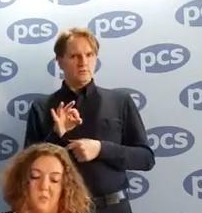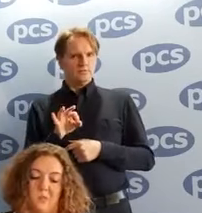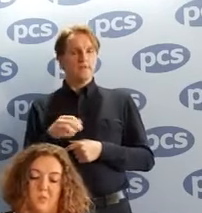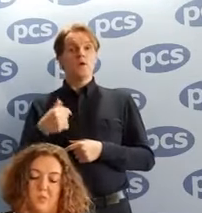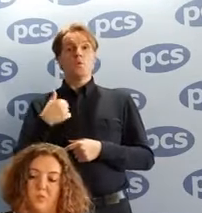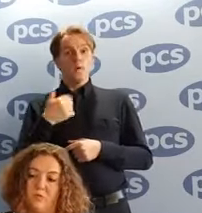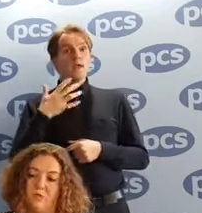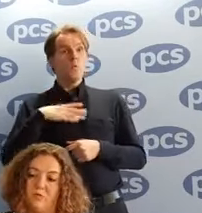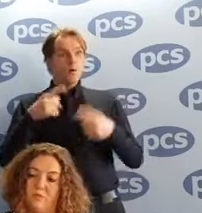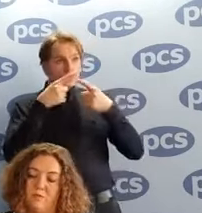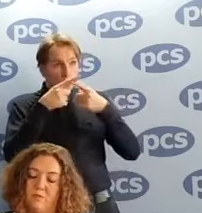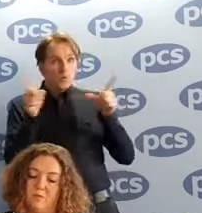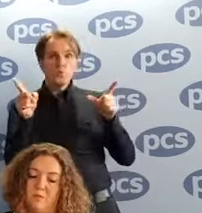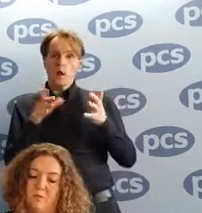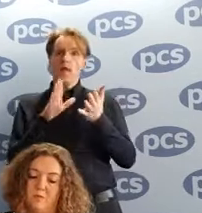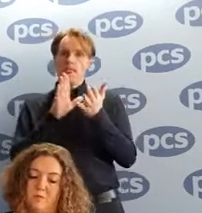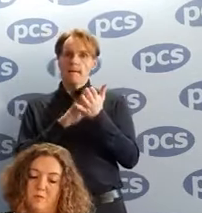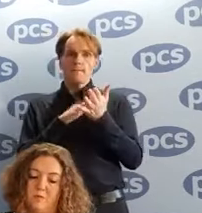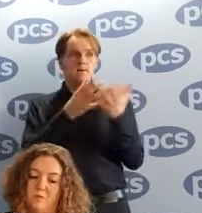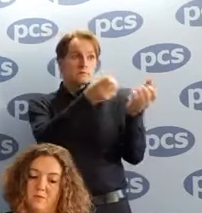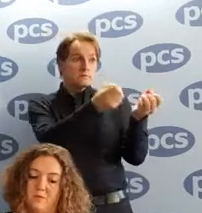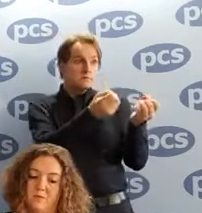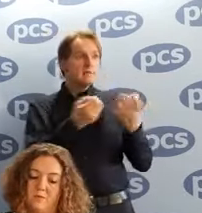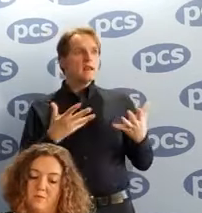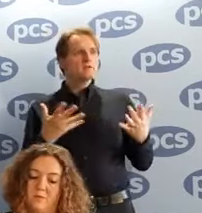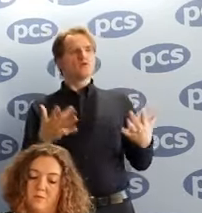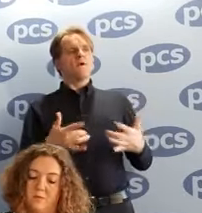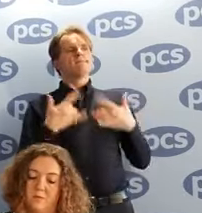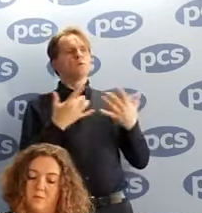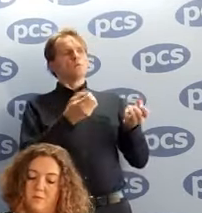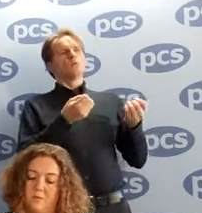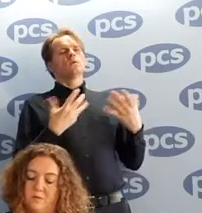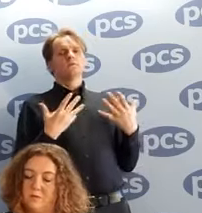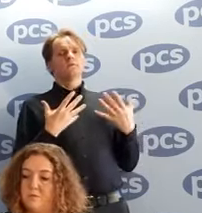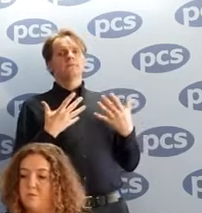from members now for our central talks because the purpose of our campaign is